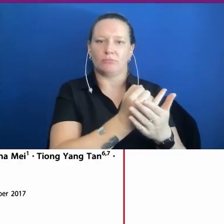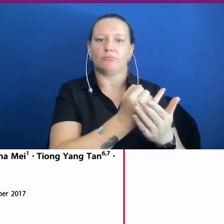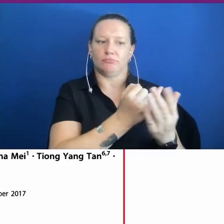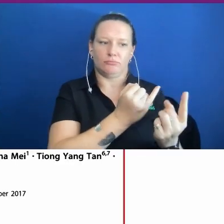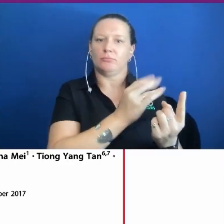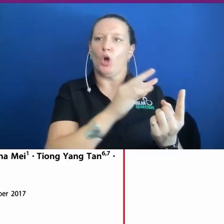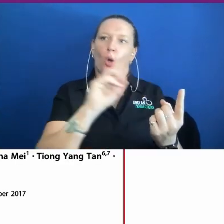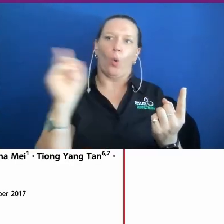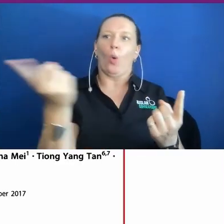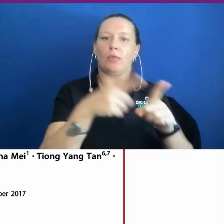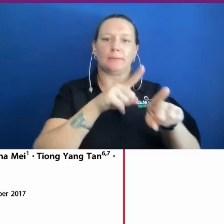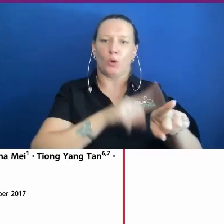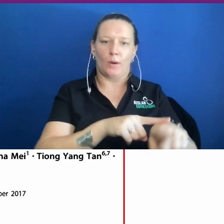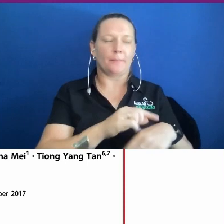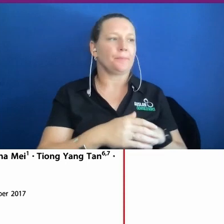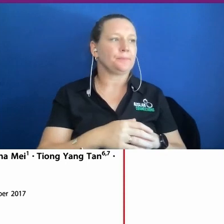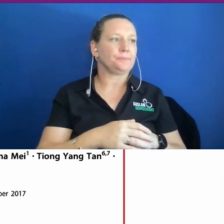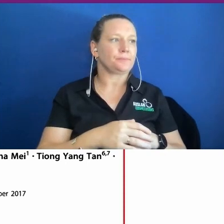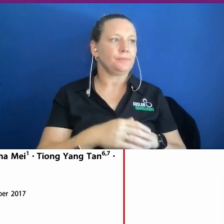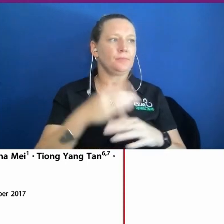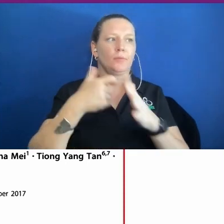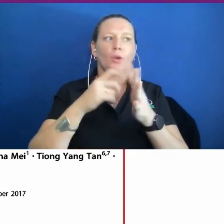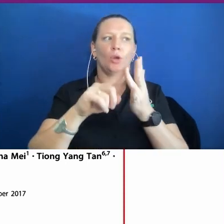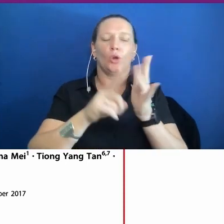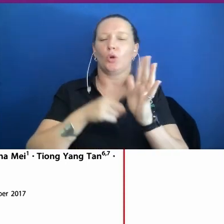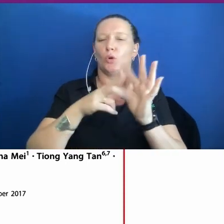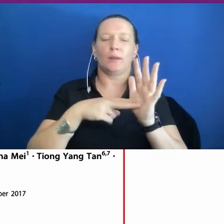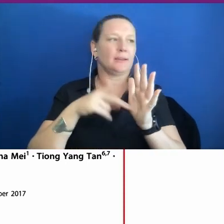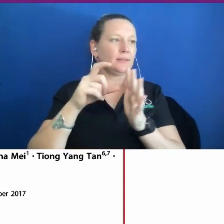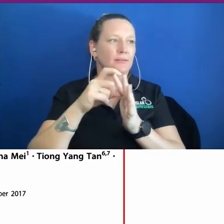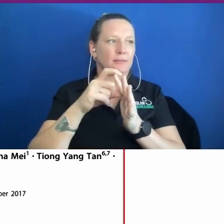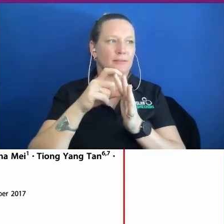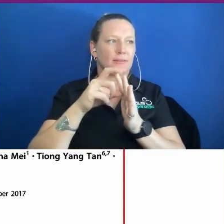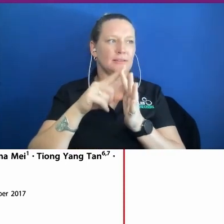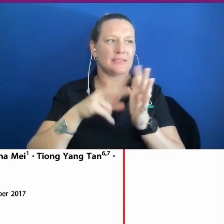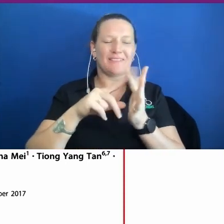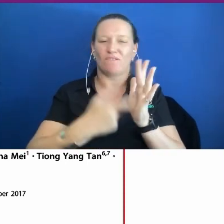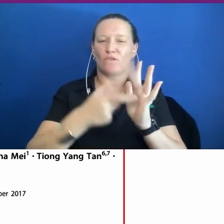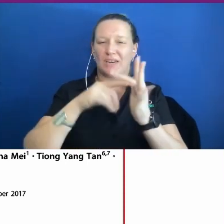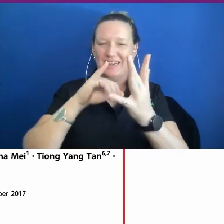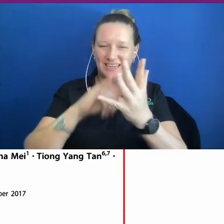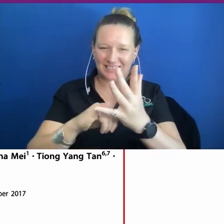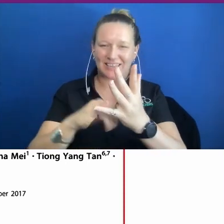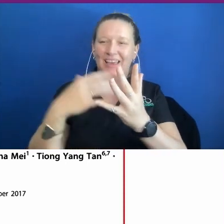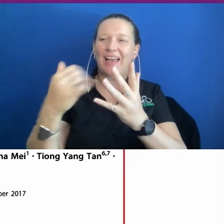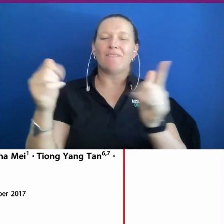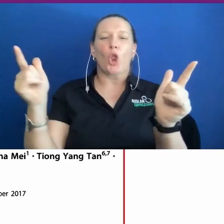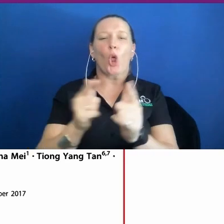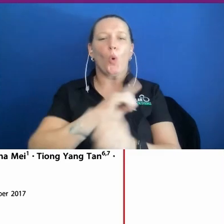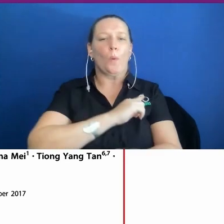Koolen de Vries Syndrome as one example was characterised by low muscle tone and oral apraxia which suggests